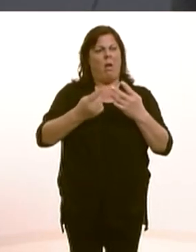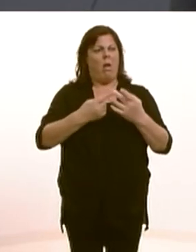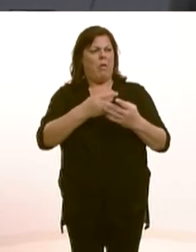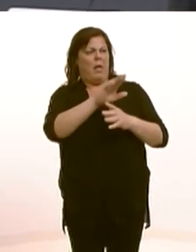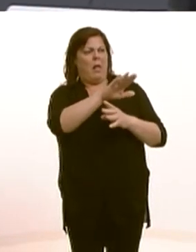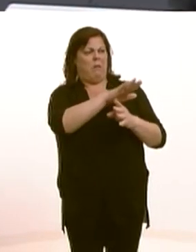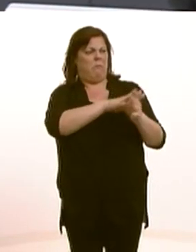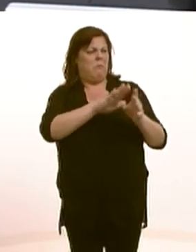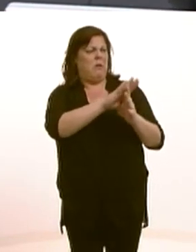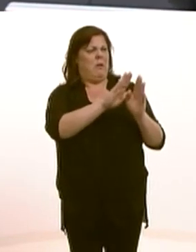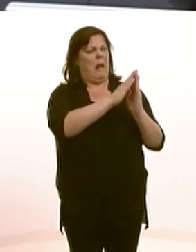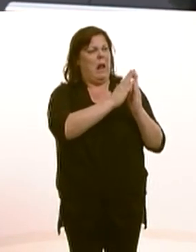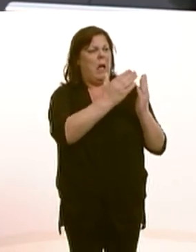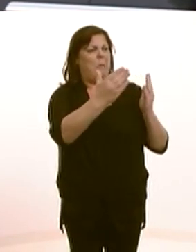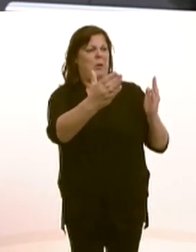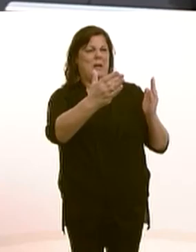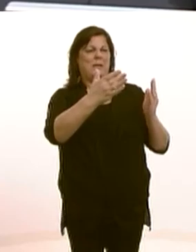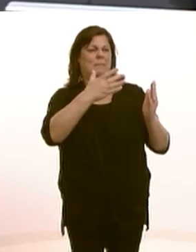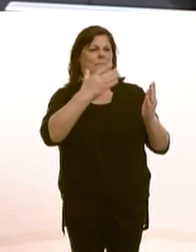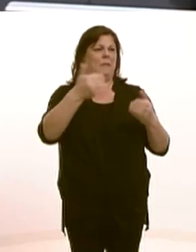to a small team of dedicated volunteers.